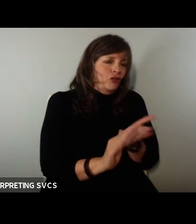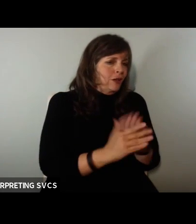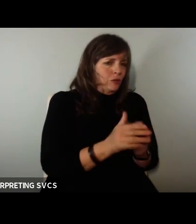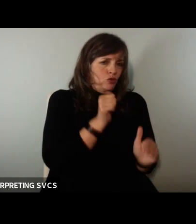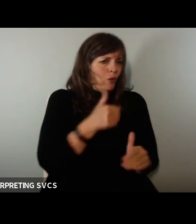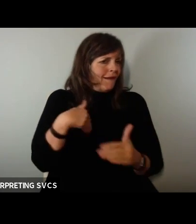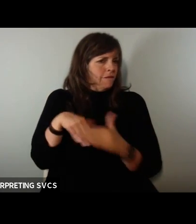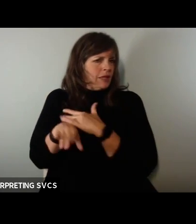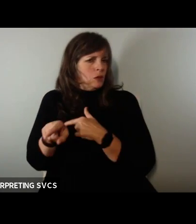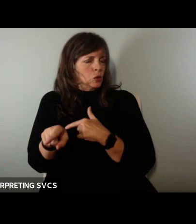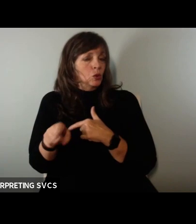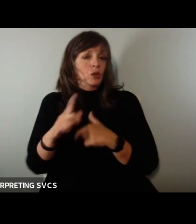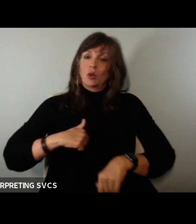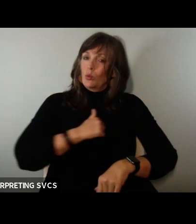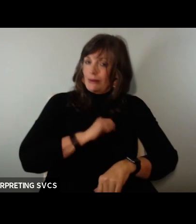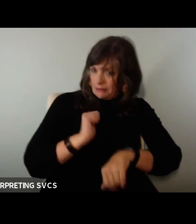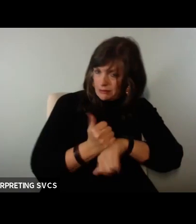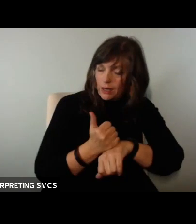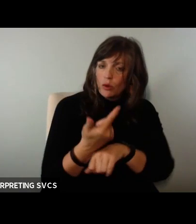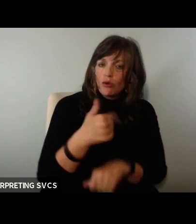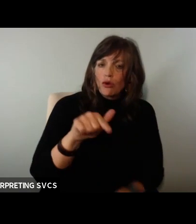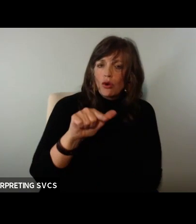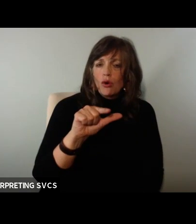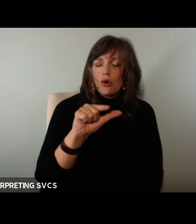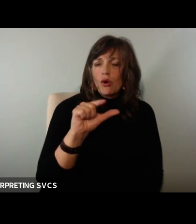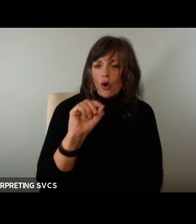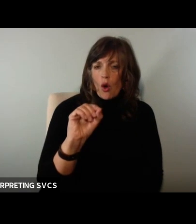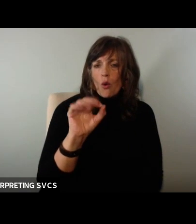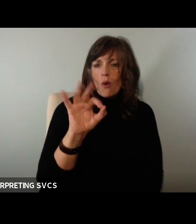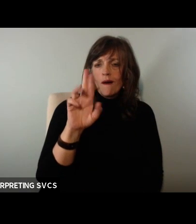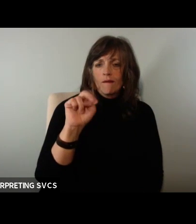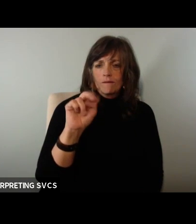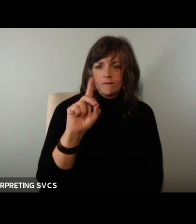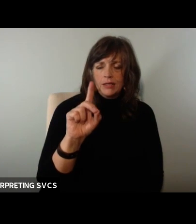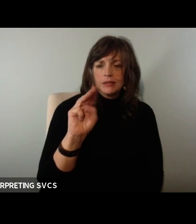and we used SurveyMonkey for people to apply.